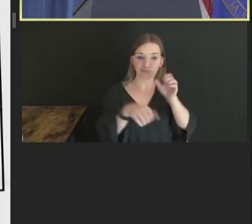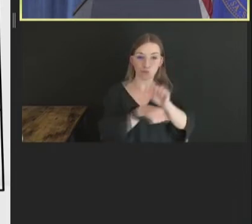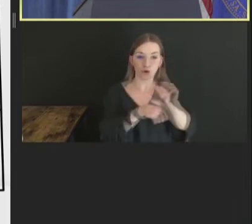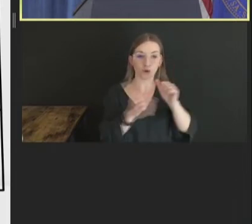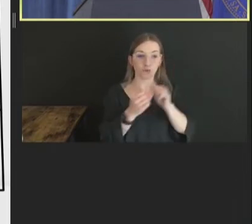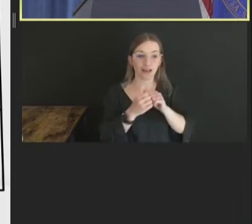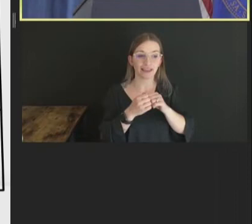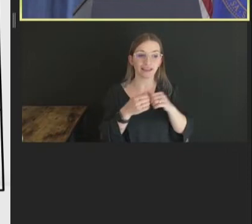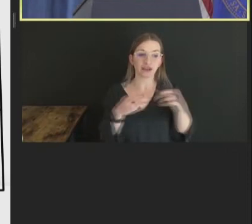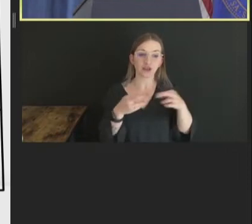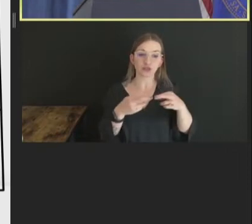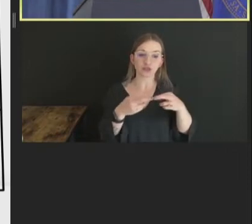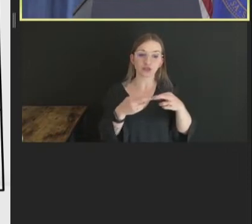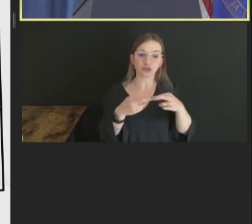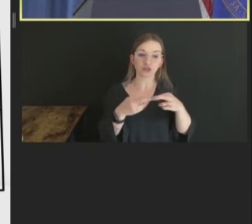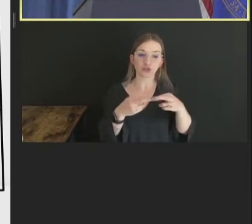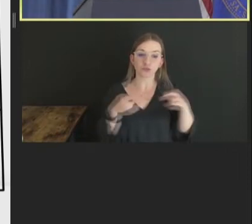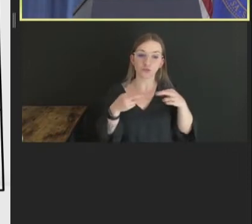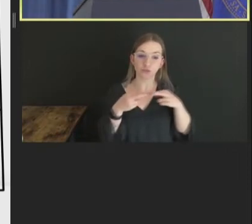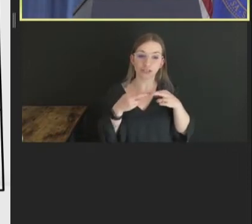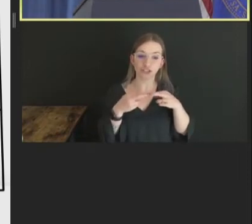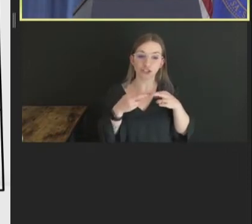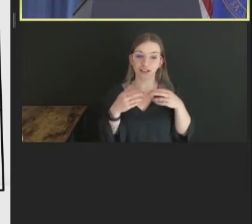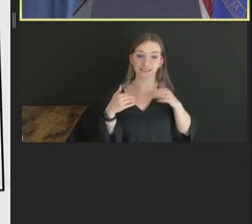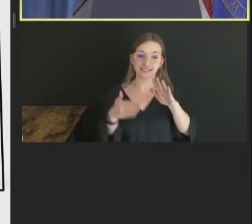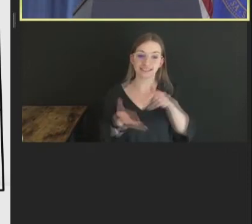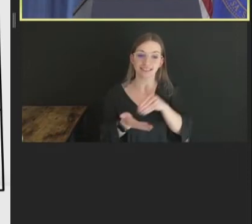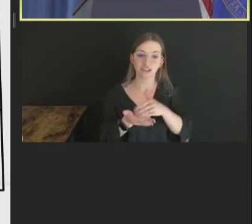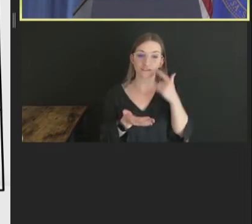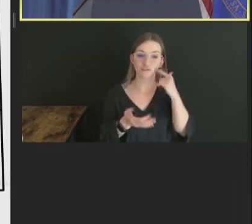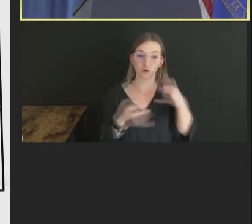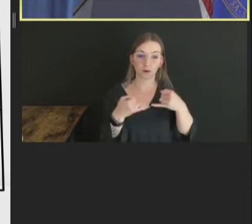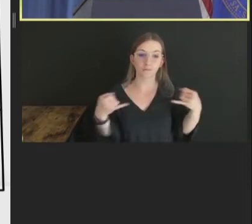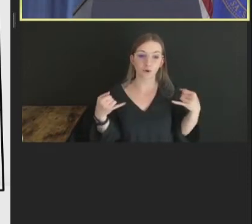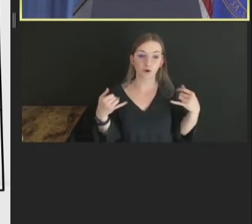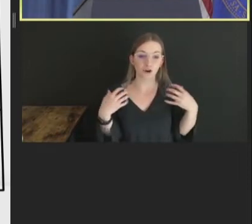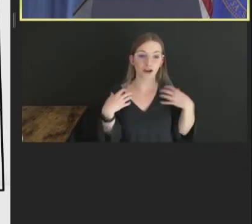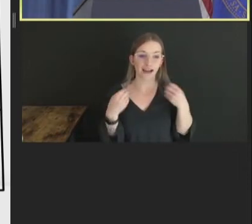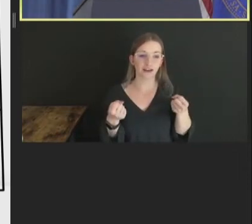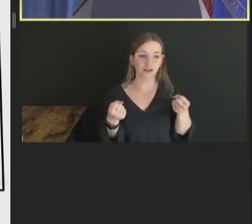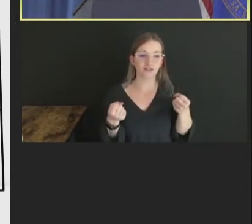works along the entire western part of our state. But I'm highlighting LaPaz County here because,